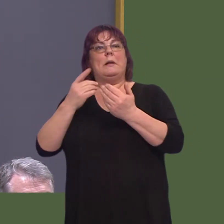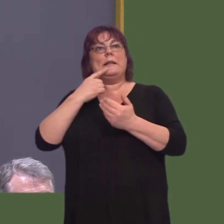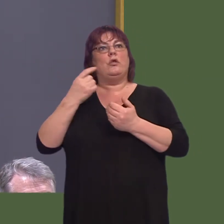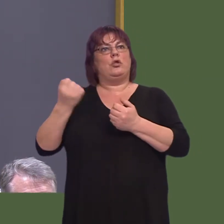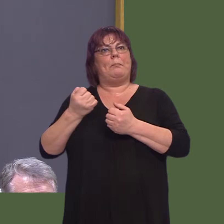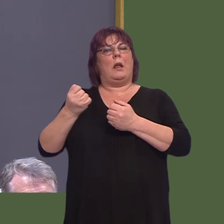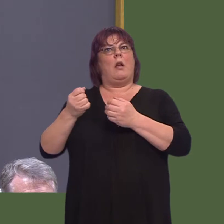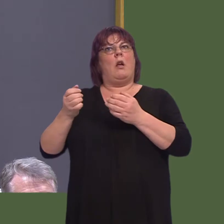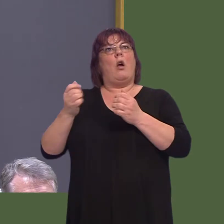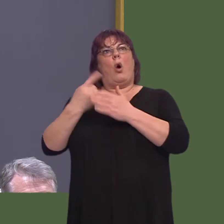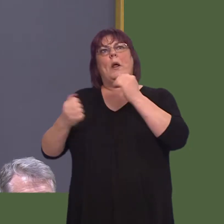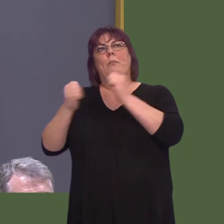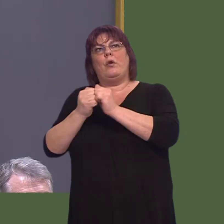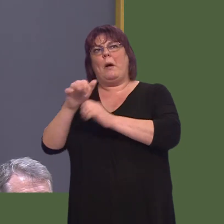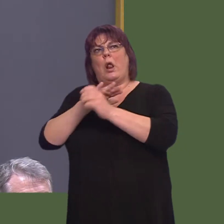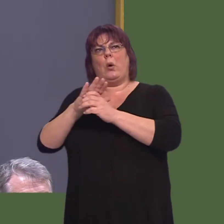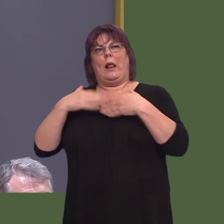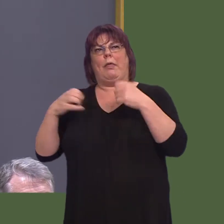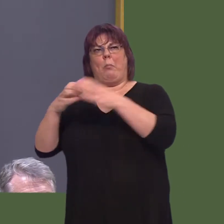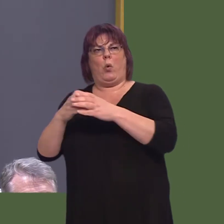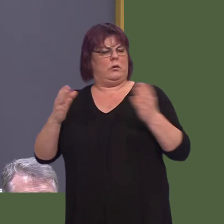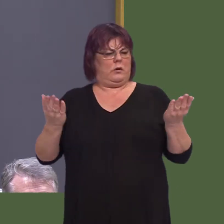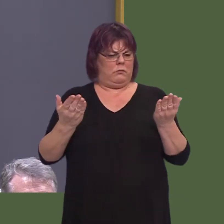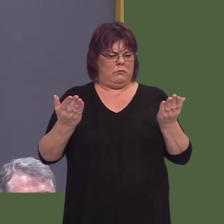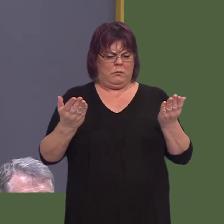So, there are clear anomalies between the two documents, and that's not the only one.